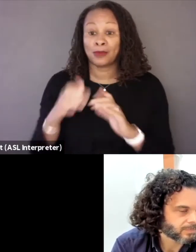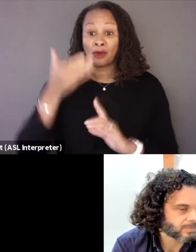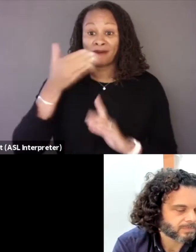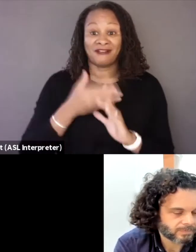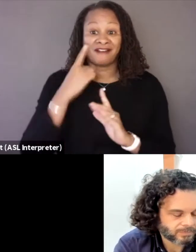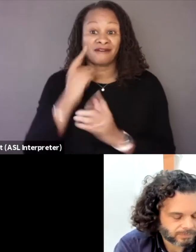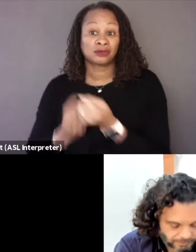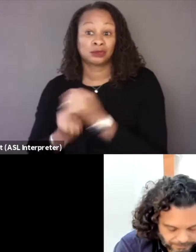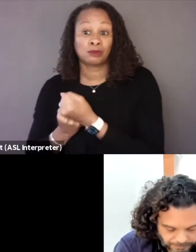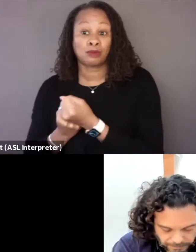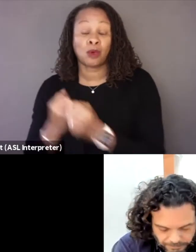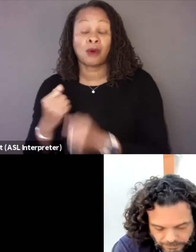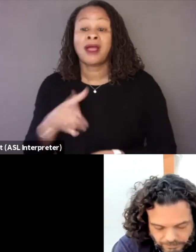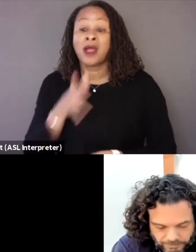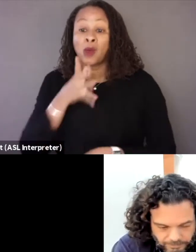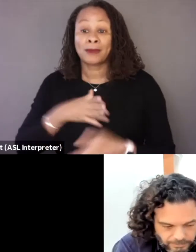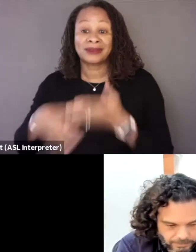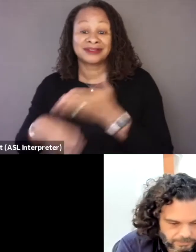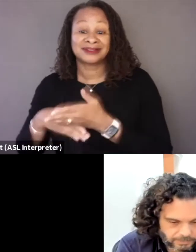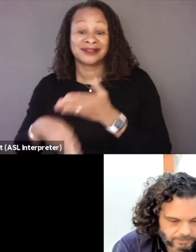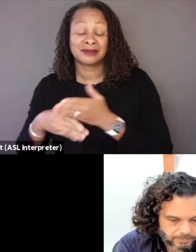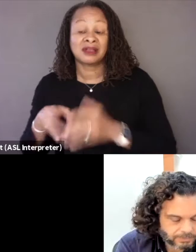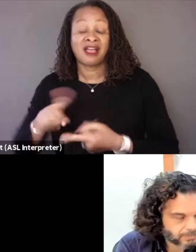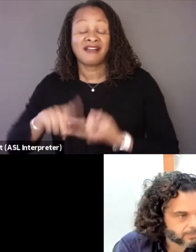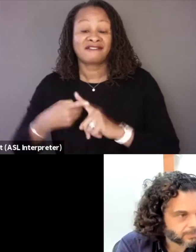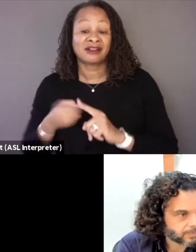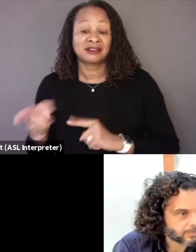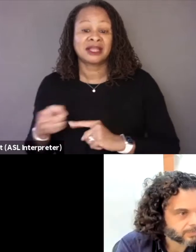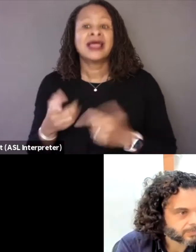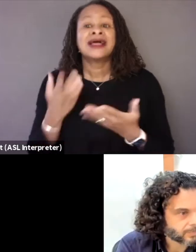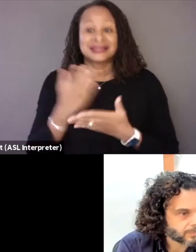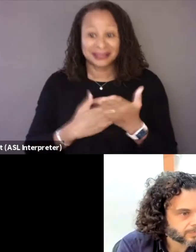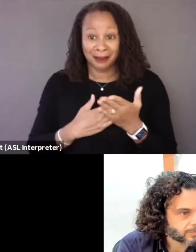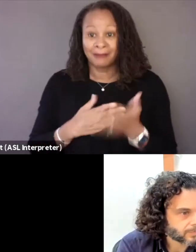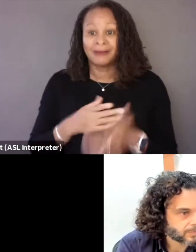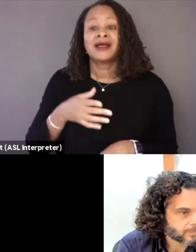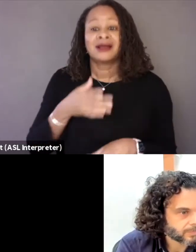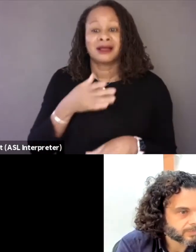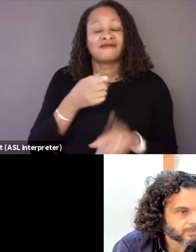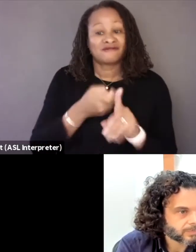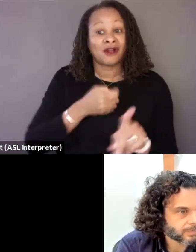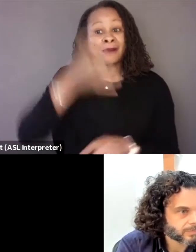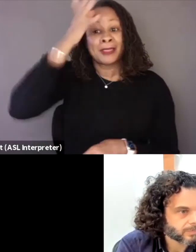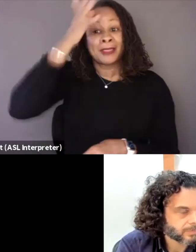soccer team, as friends of their side, was the men's soccer team themselves, you know, and the EFC.